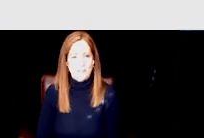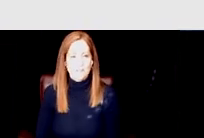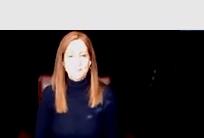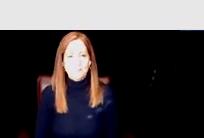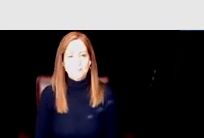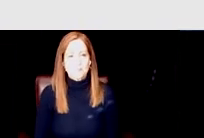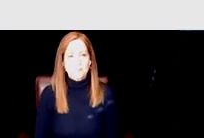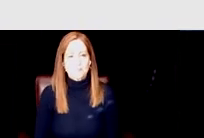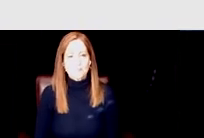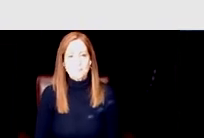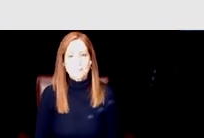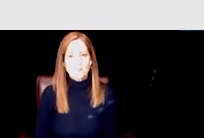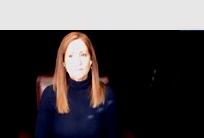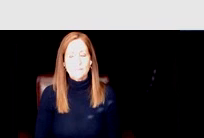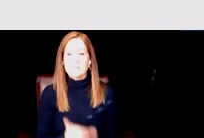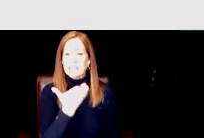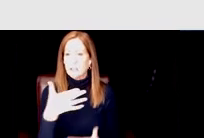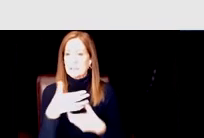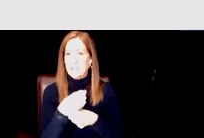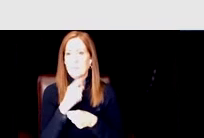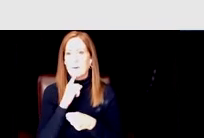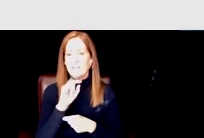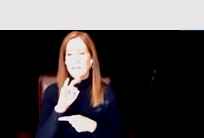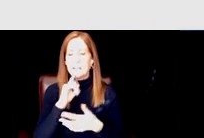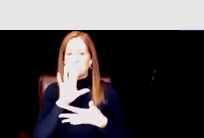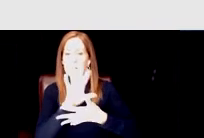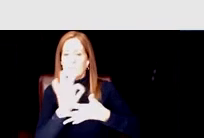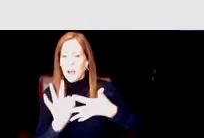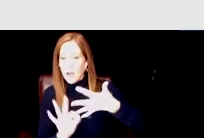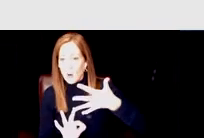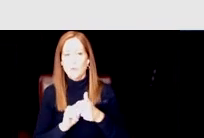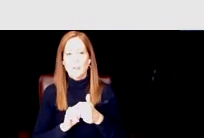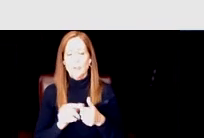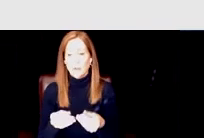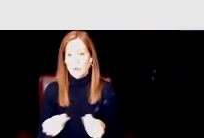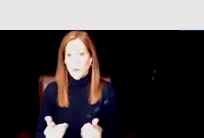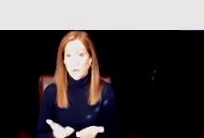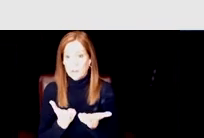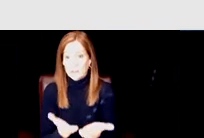Here's a summary of Items Found, Solutions, and Recommendations.